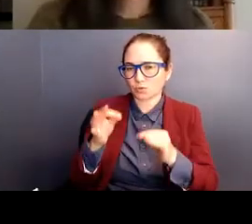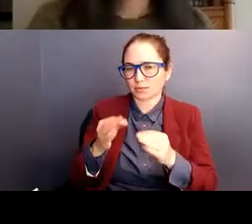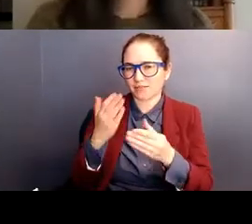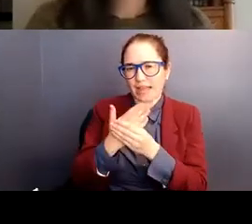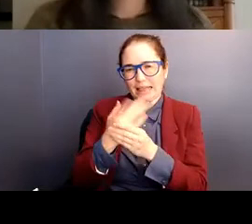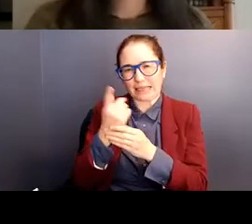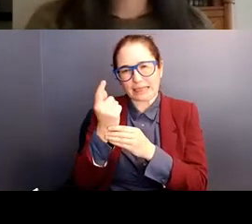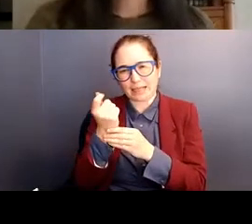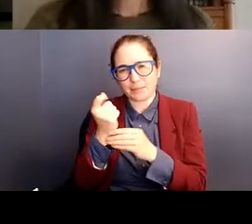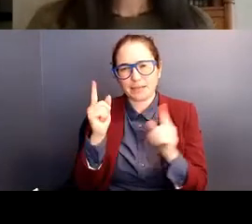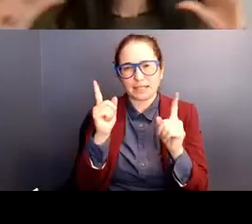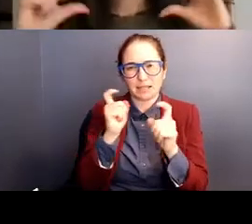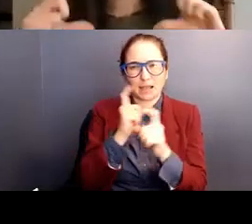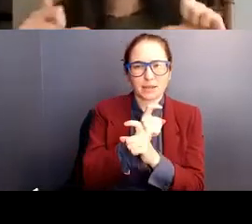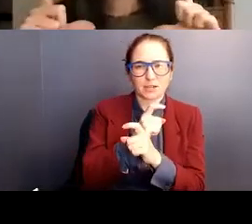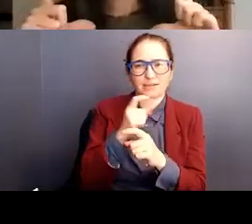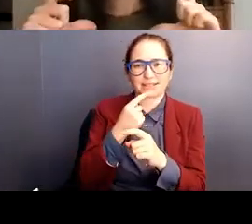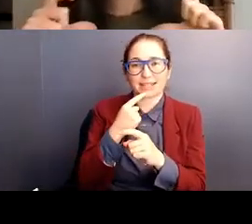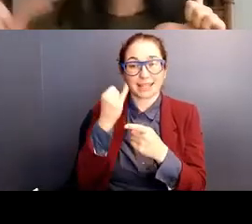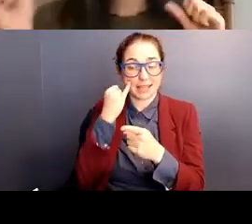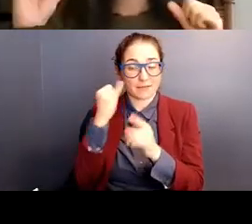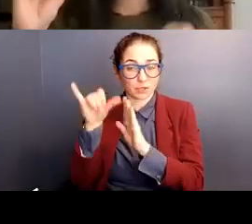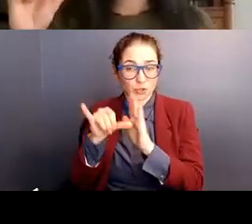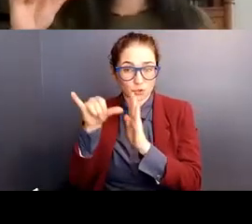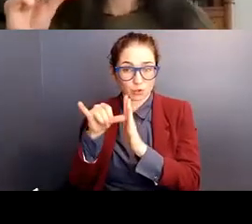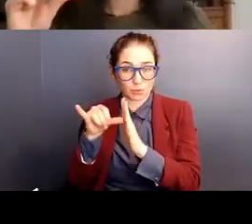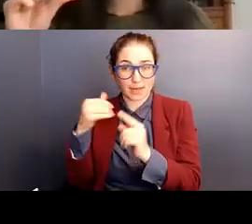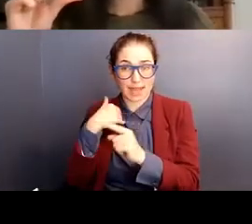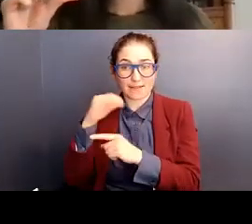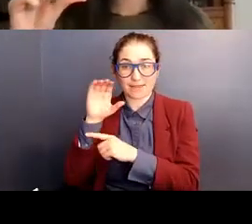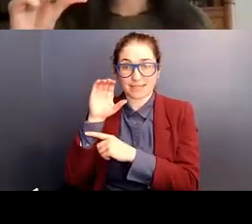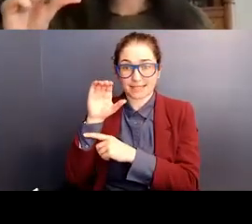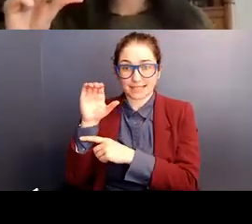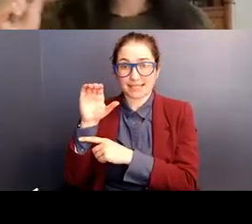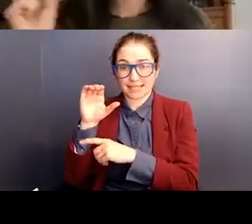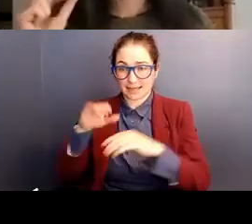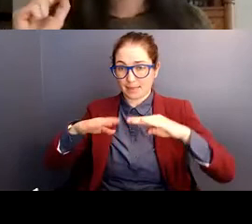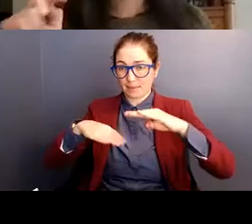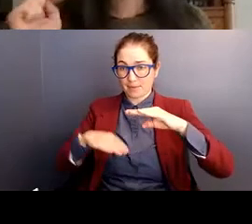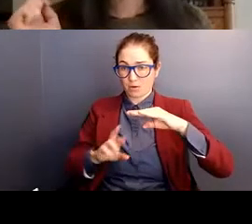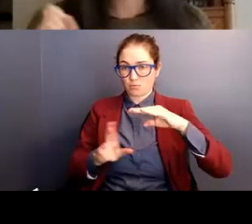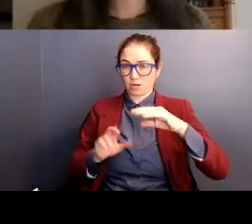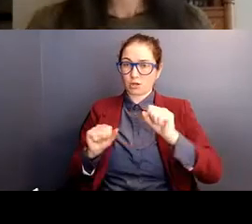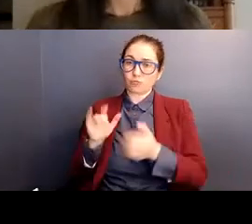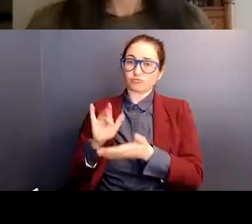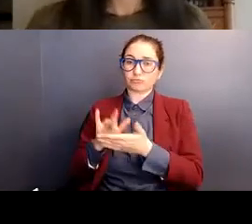saying basically you know if you're on YouTube, there's the cc button at the bottom right where you can press that and turn on